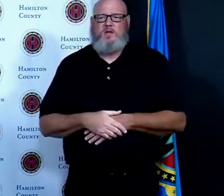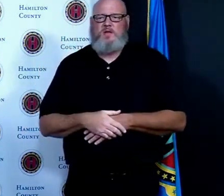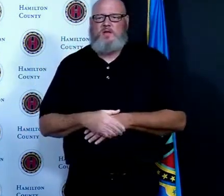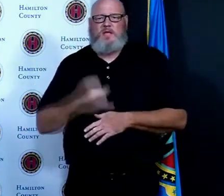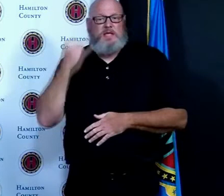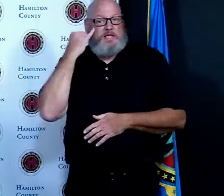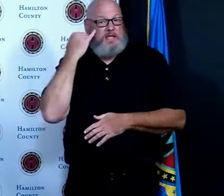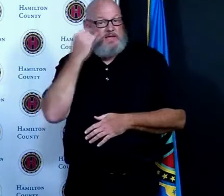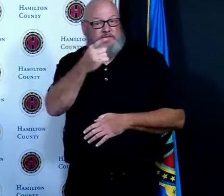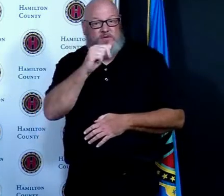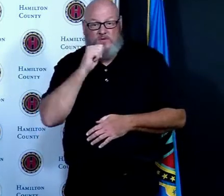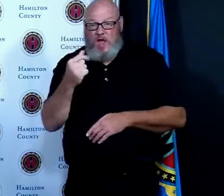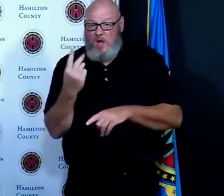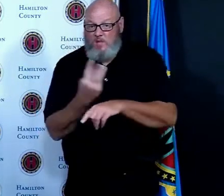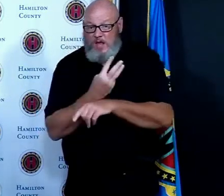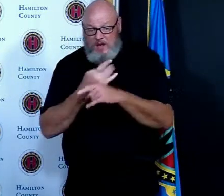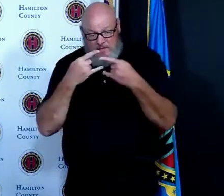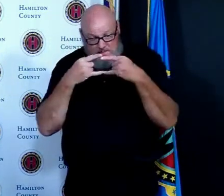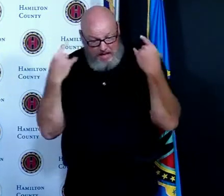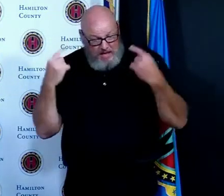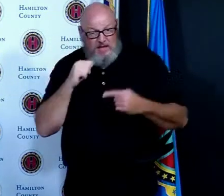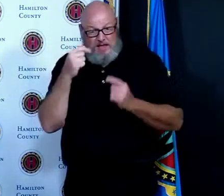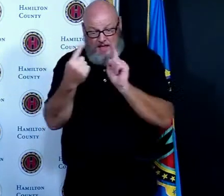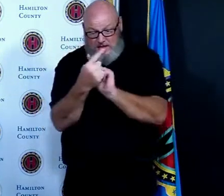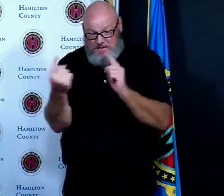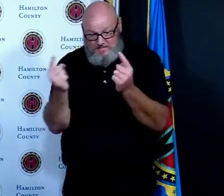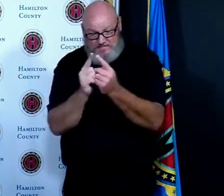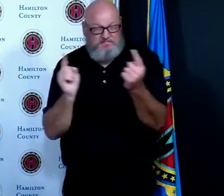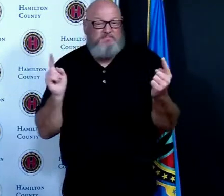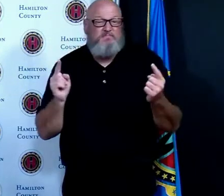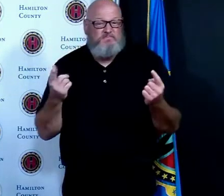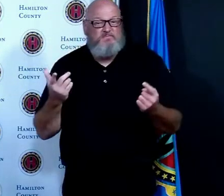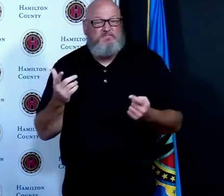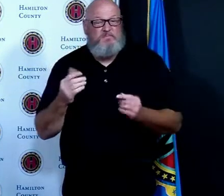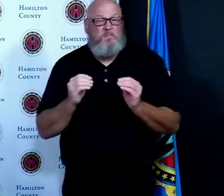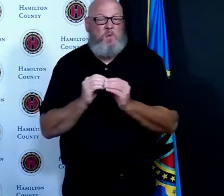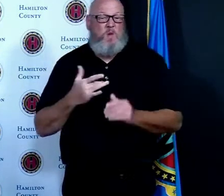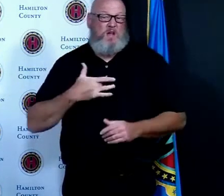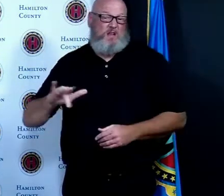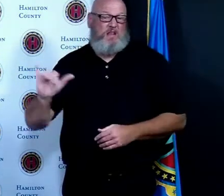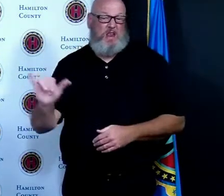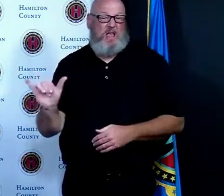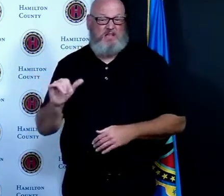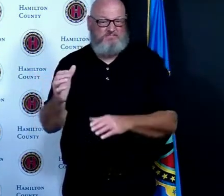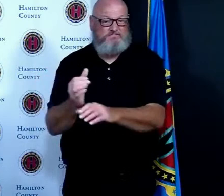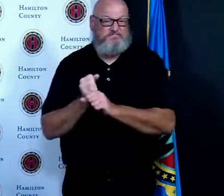someone can also acquire Covid-19 anytime during the previous 14 days be before becoming